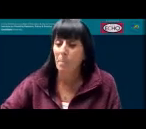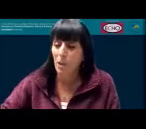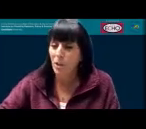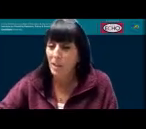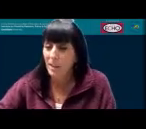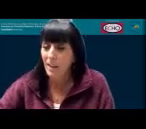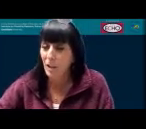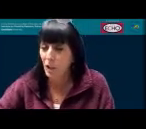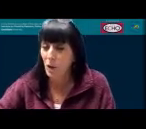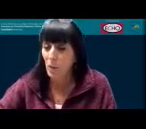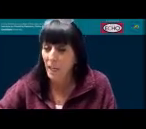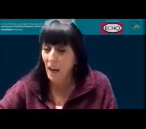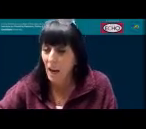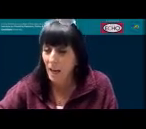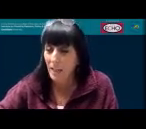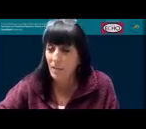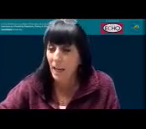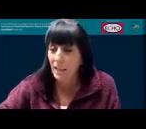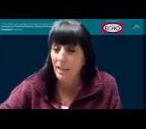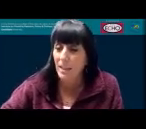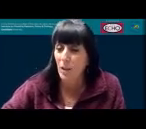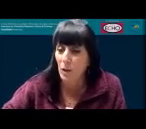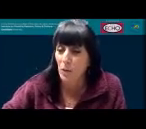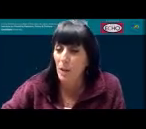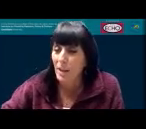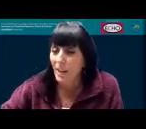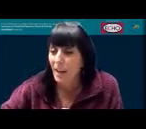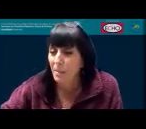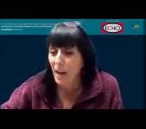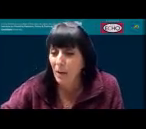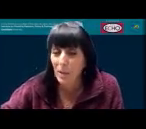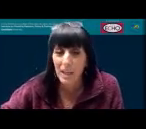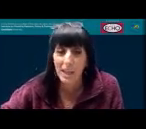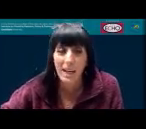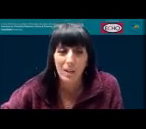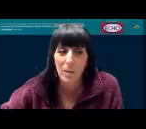person, there's no way to hide, right? So how do we connect with